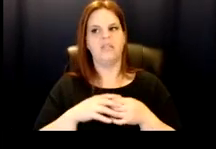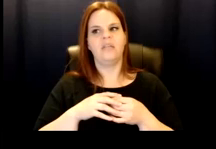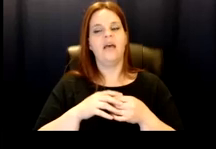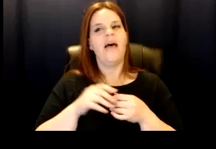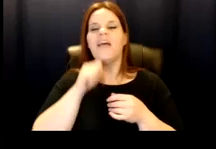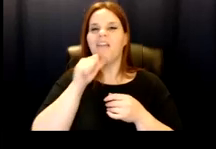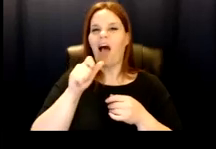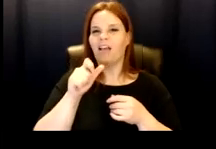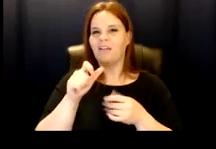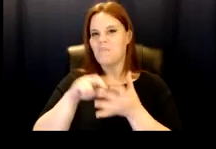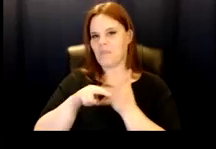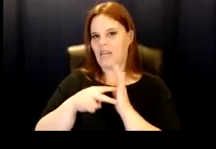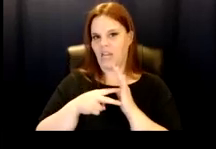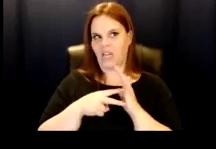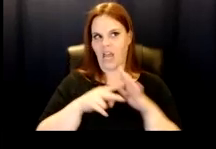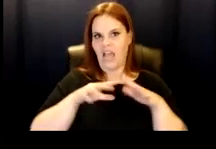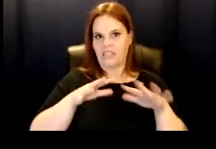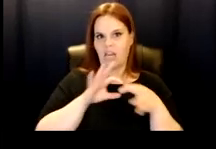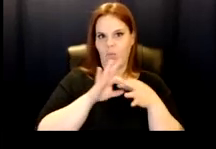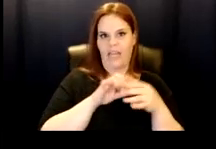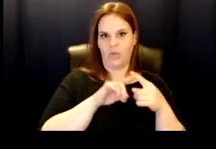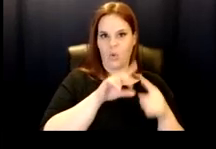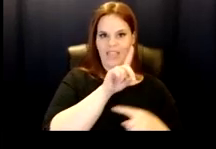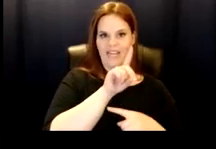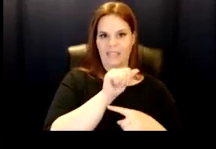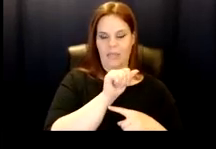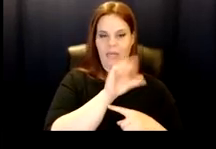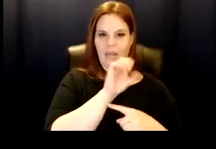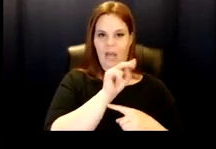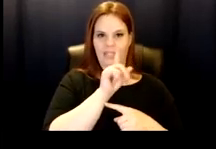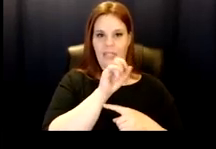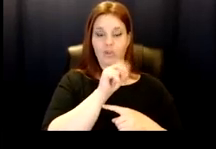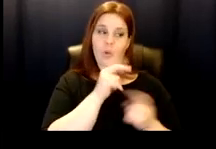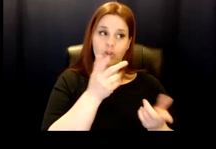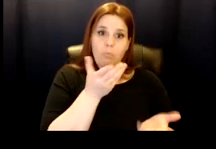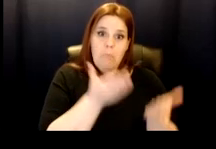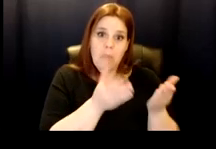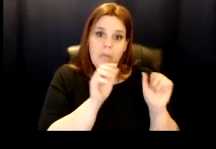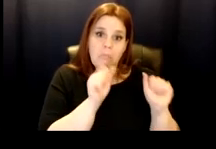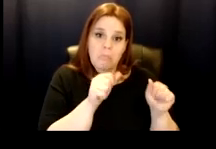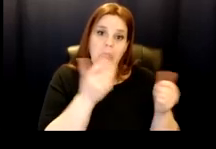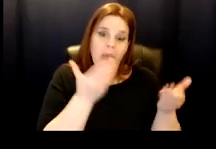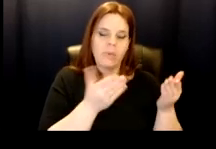to a person's disability condition which it could have been. But it was more the youth